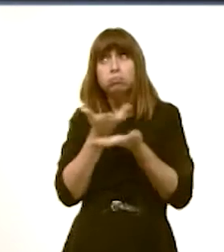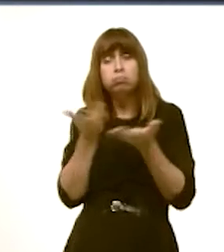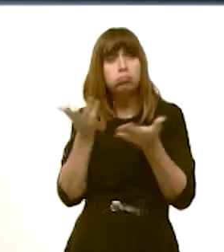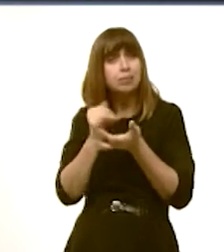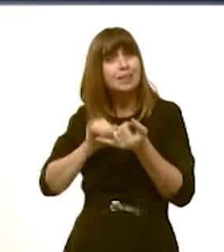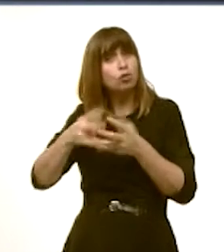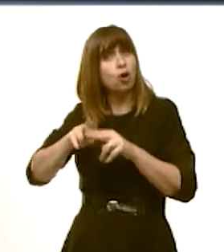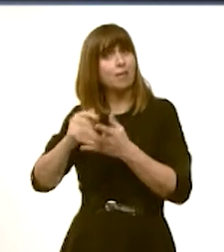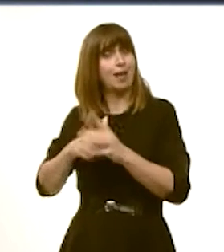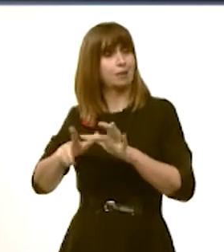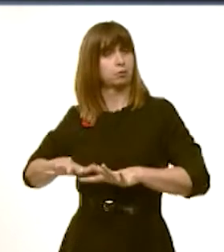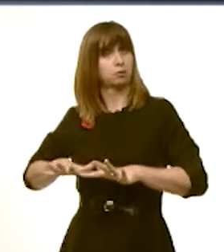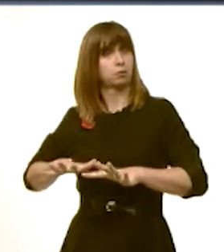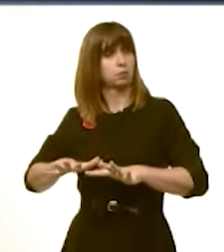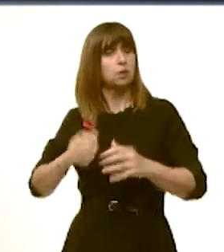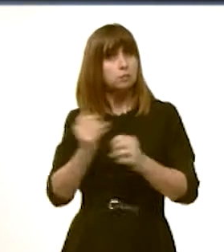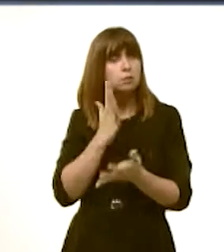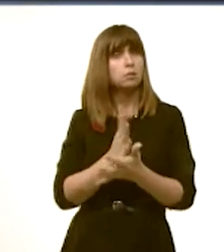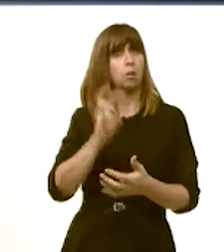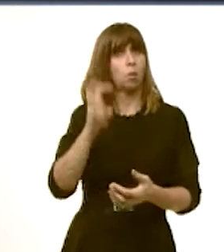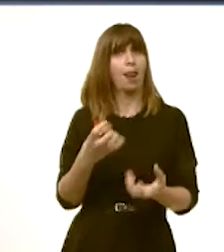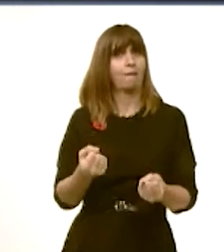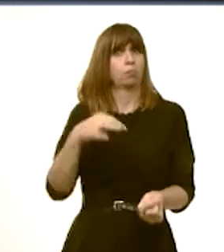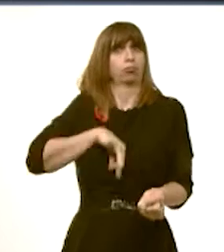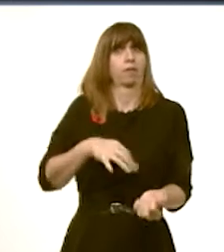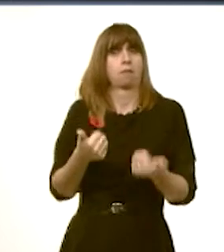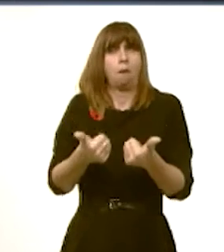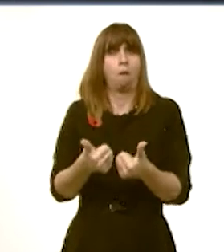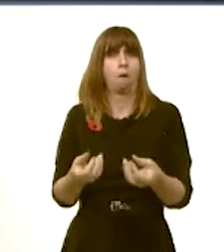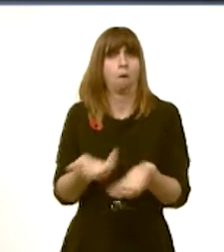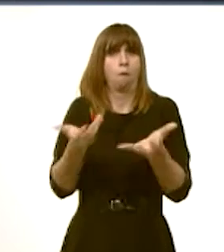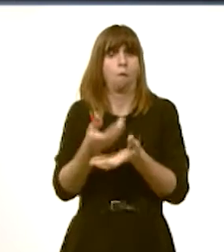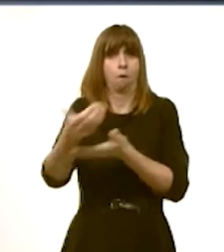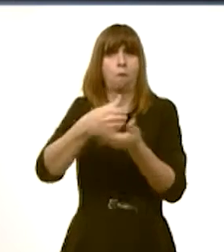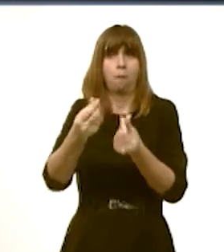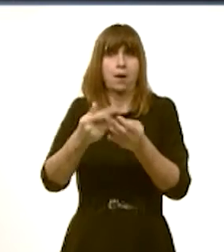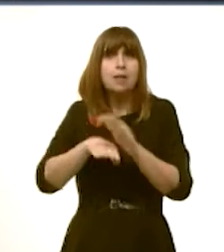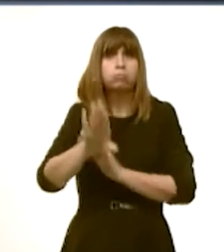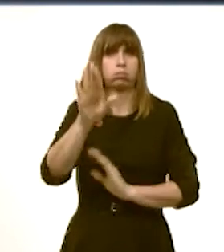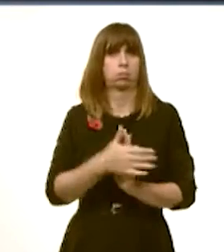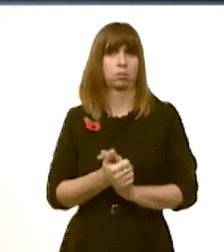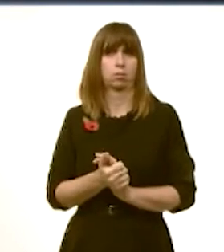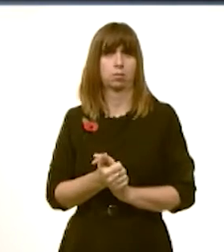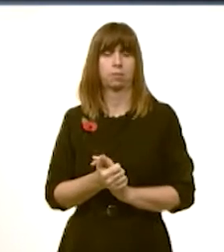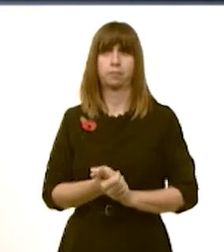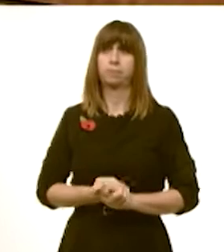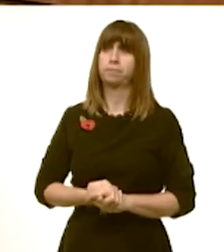that north Wales maximises the benefits that a successful northern powerhouse could bring to us?